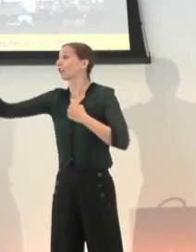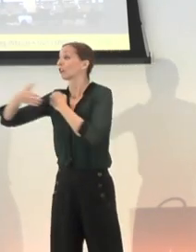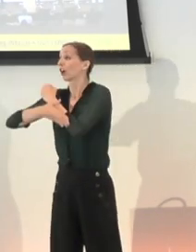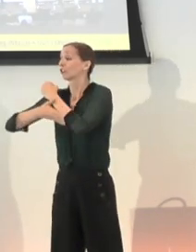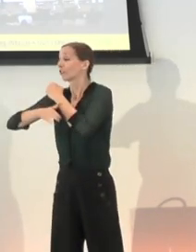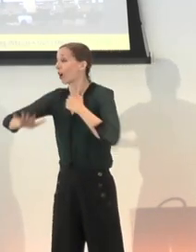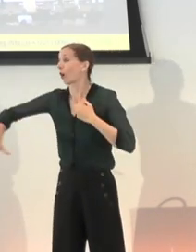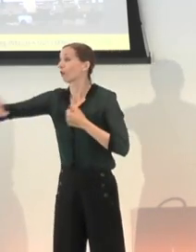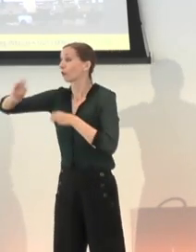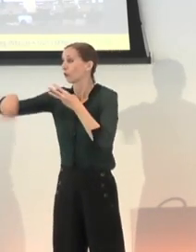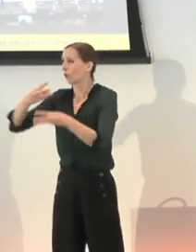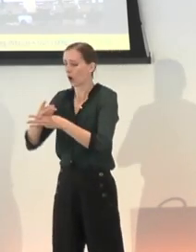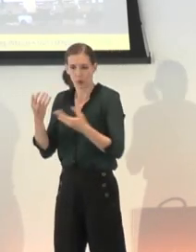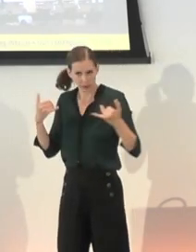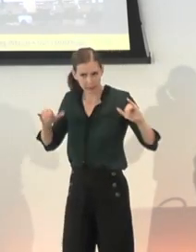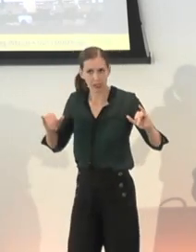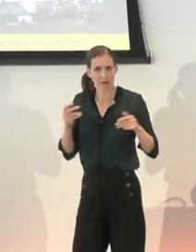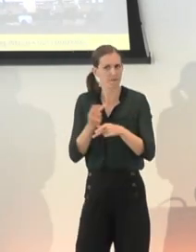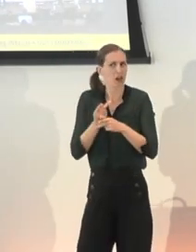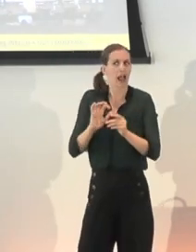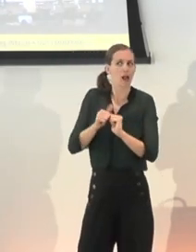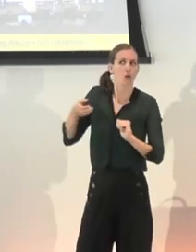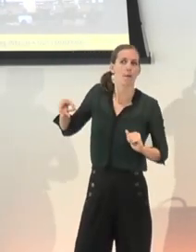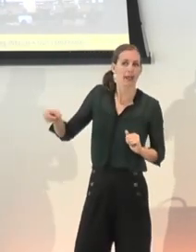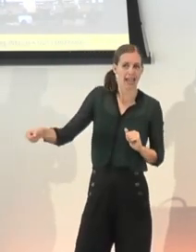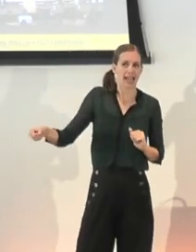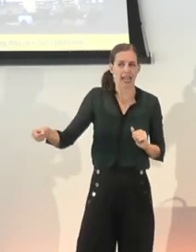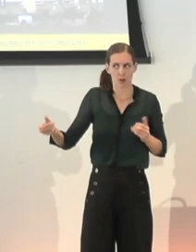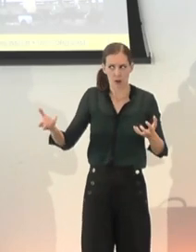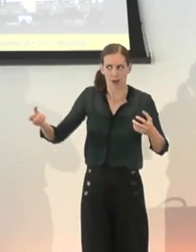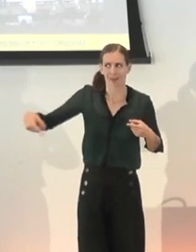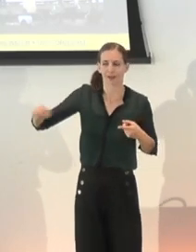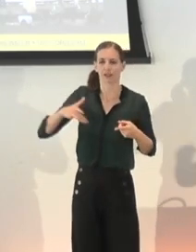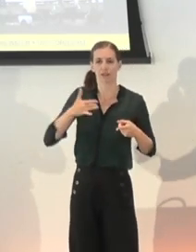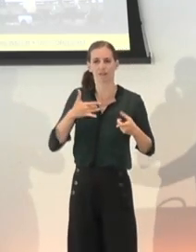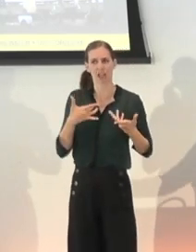We want them to feel like they're part of a team so before the study, during the study, and after